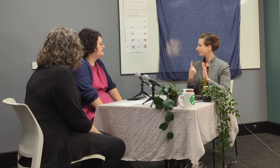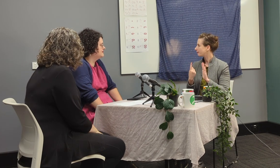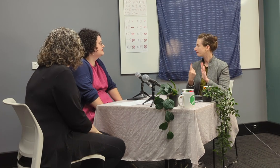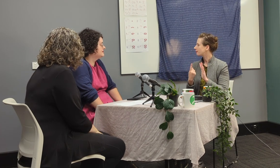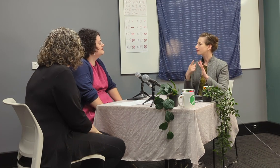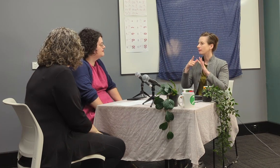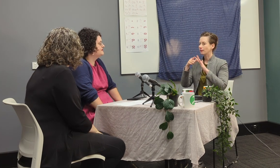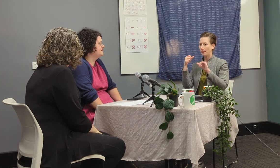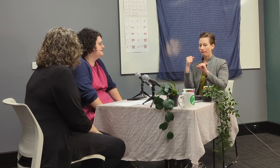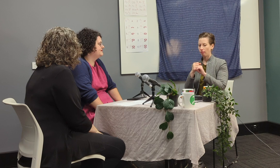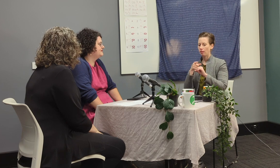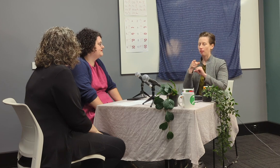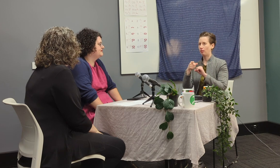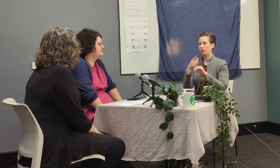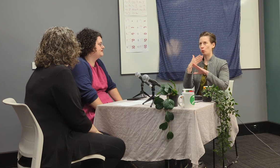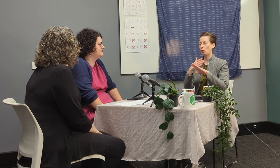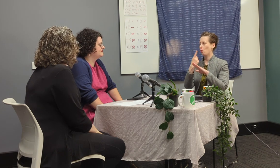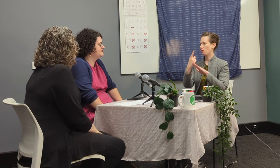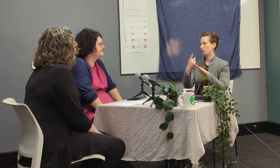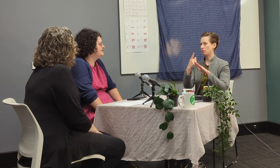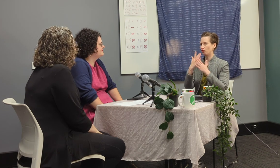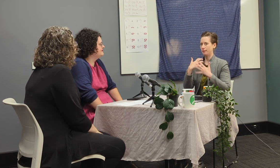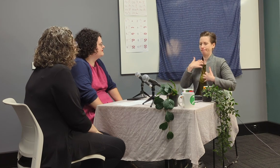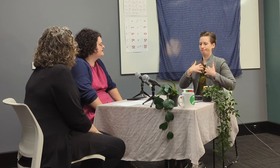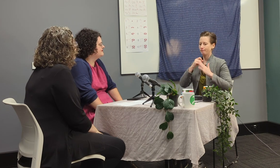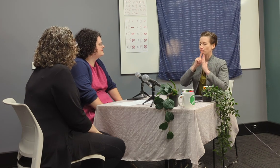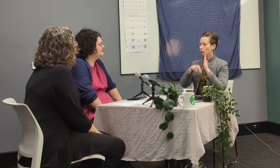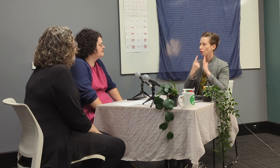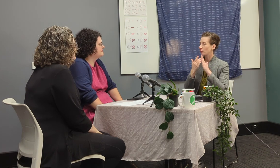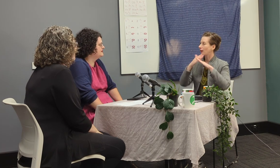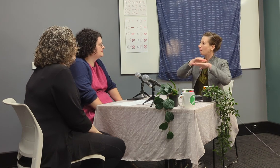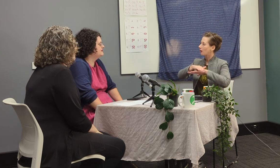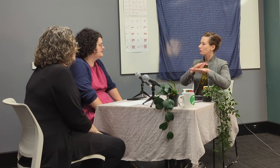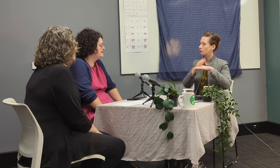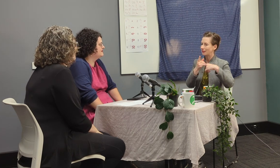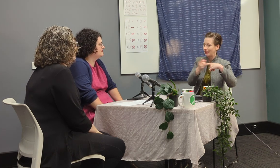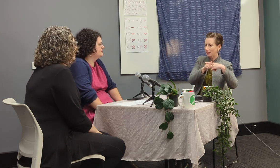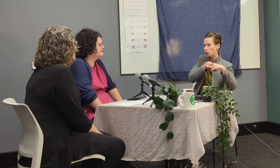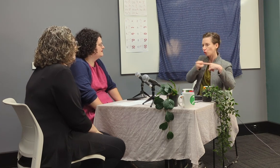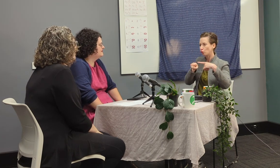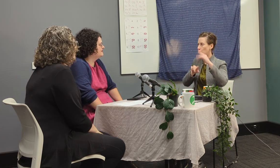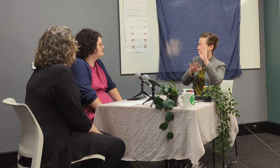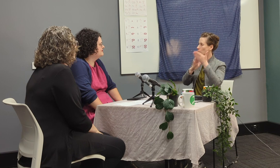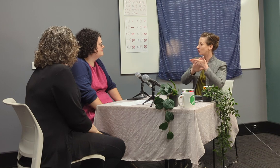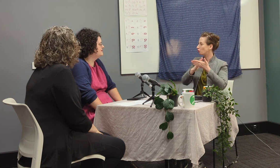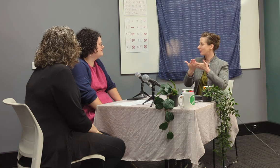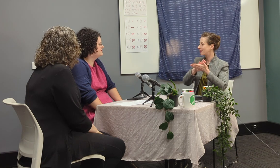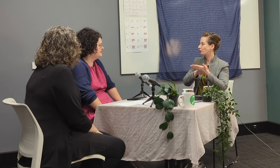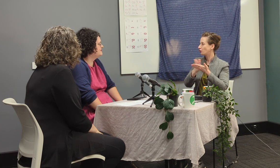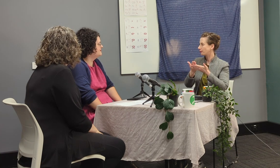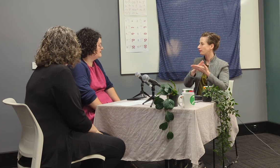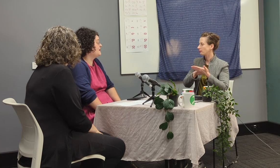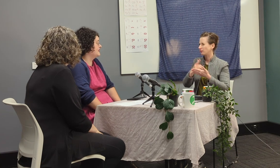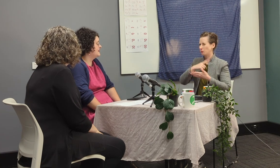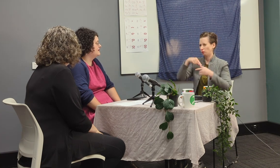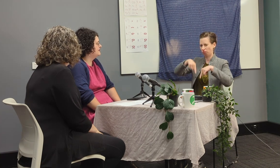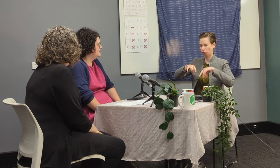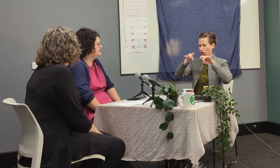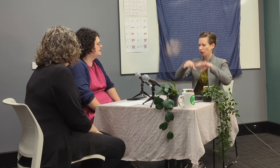One example is I worked with a really exciting project – an English to Auslan translation